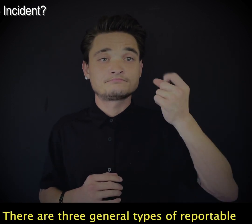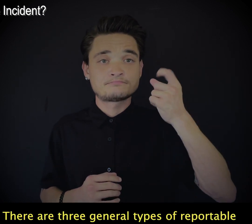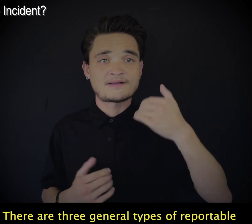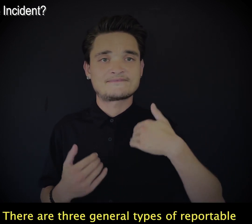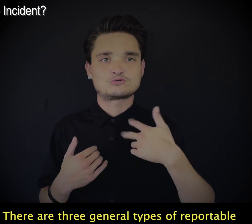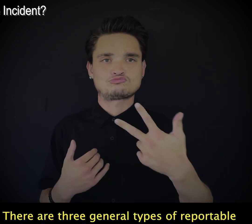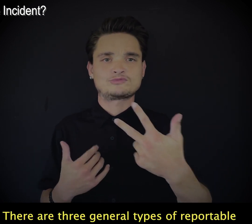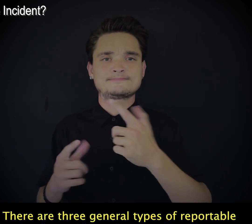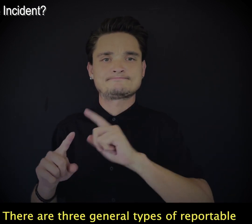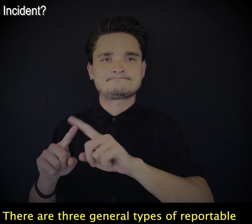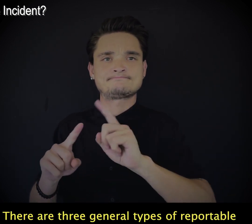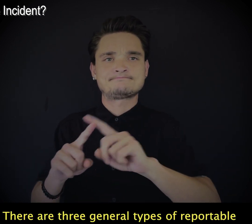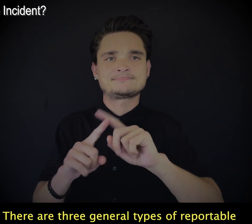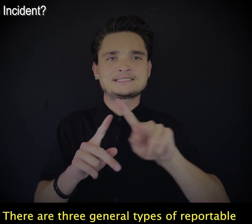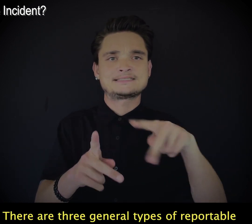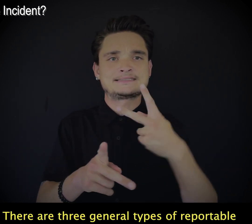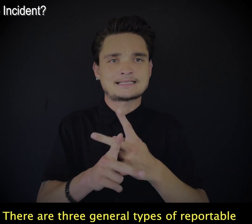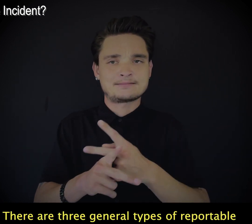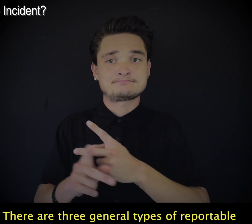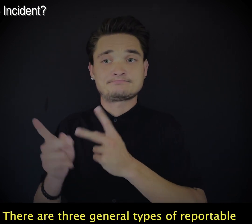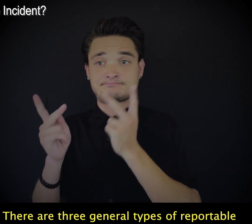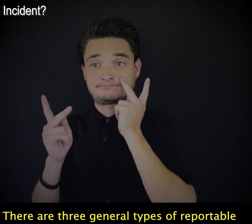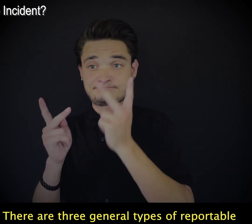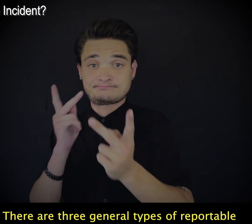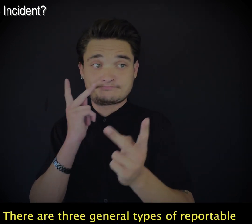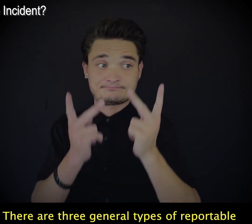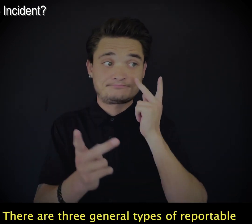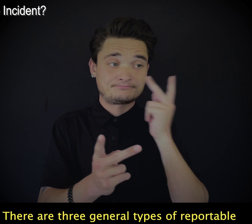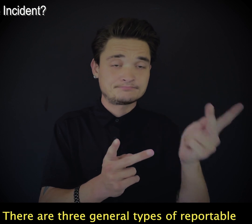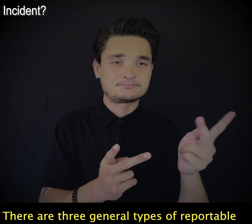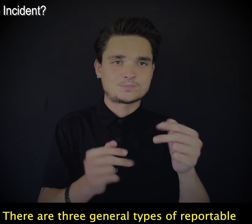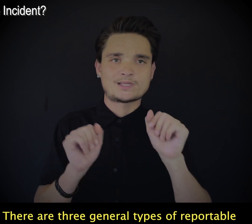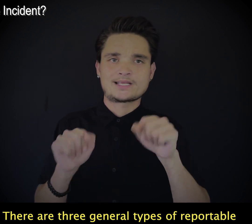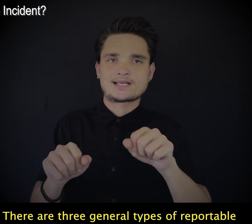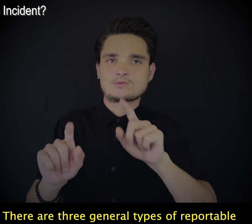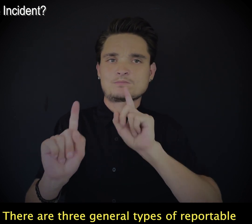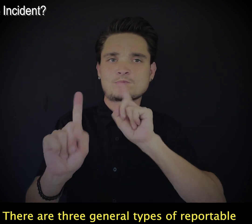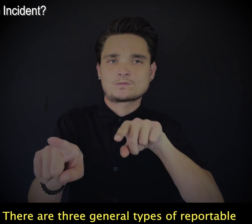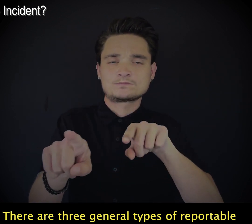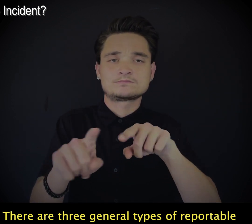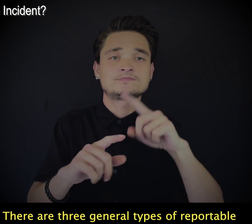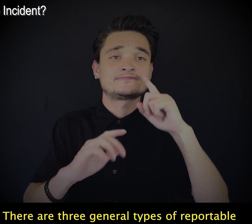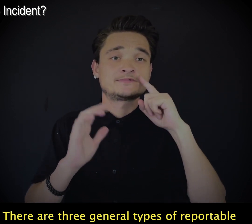There are three general types of reportable incidents, Abuse, Neglect, Significant